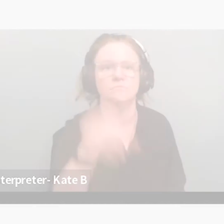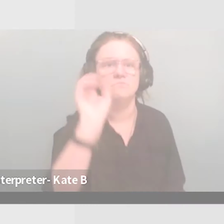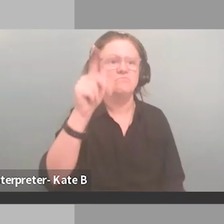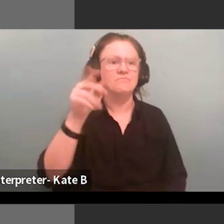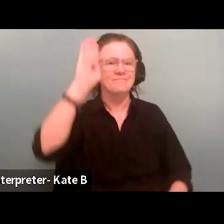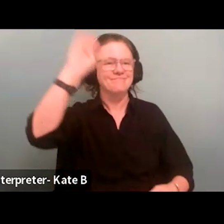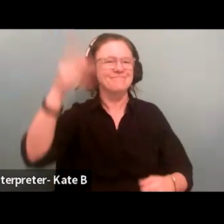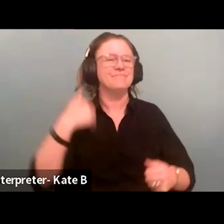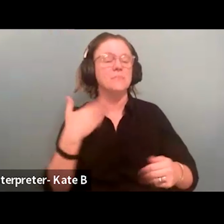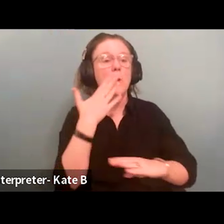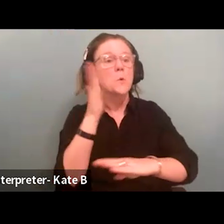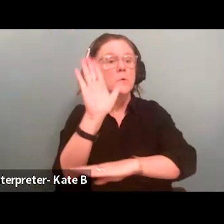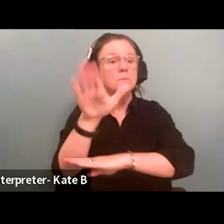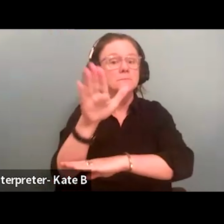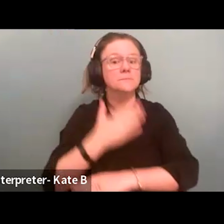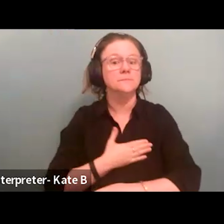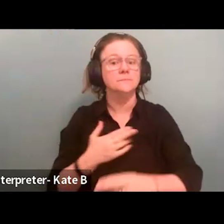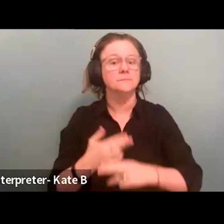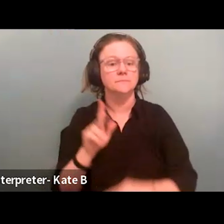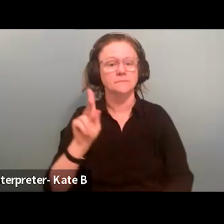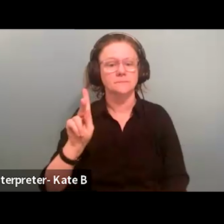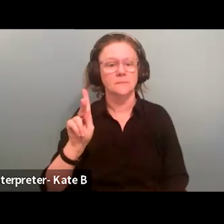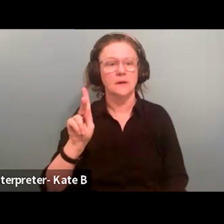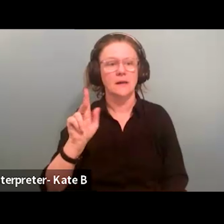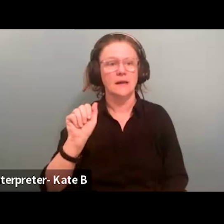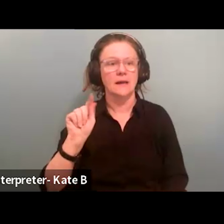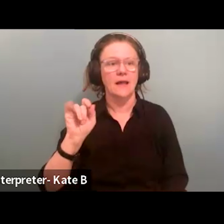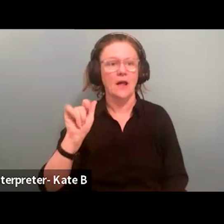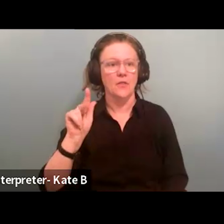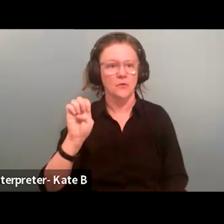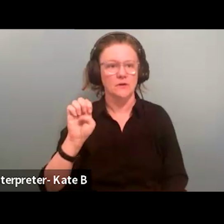Hi. Good afternoon, everyone. My name is Katherine Reim, and I am the executive director